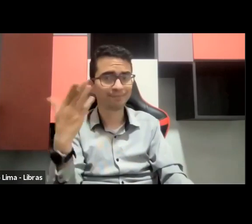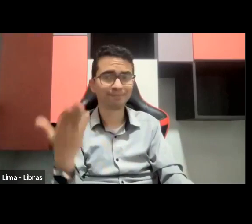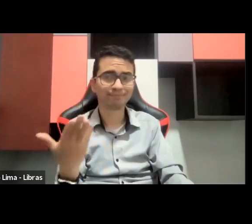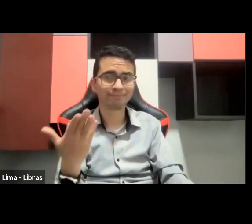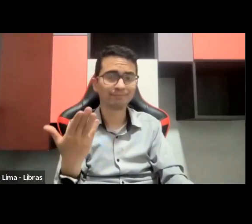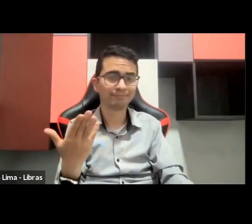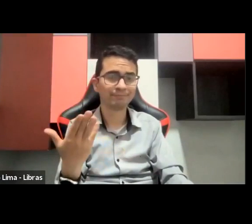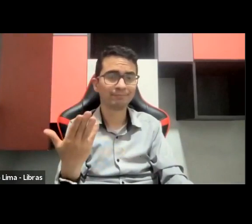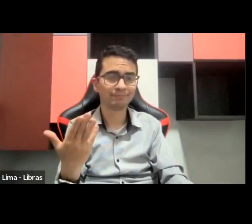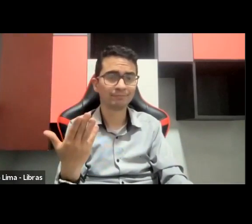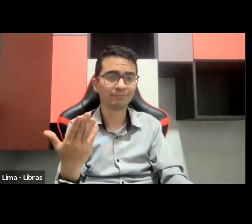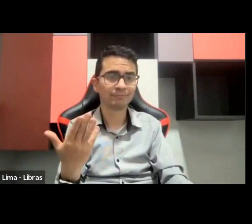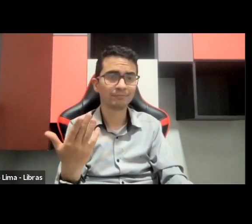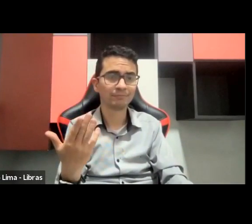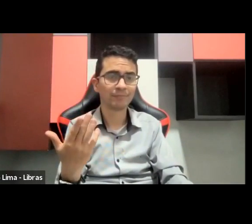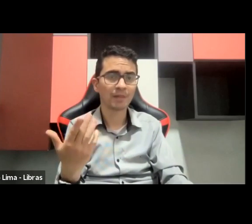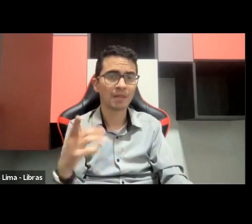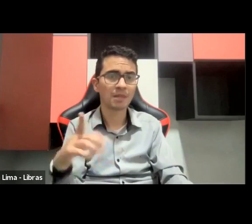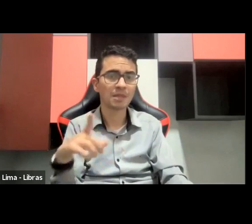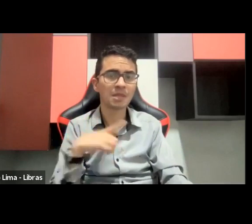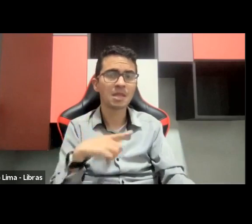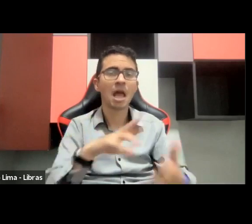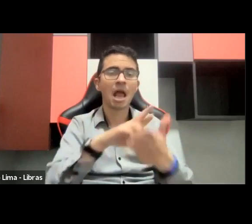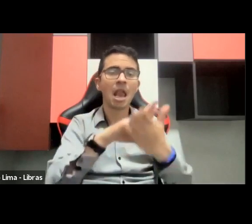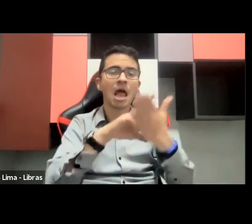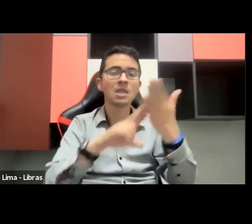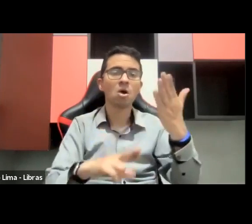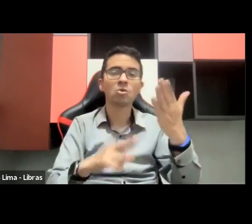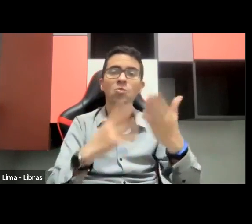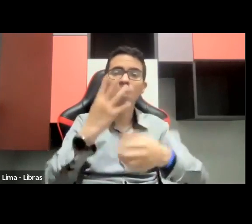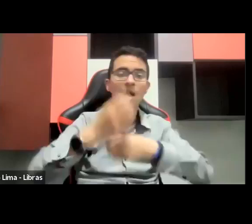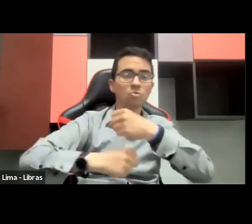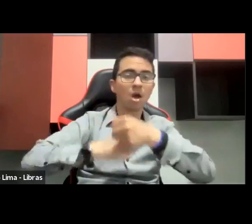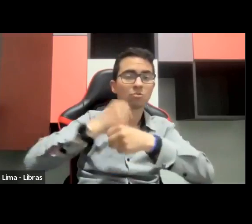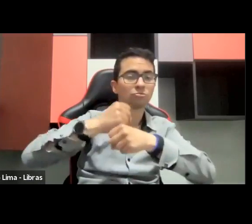year.